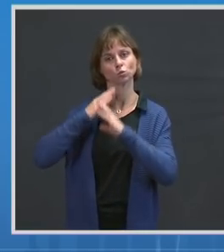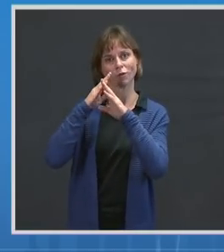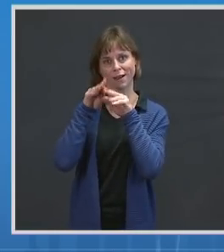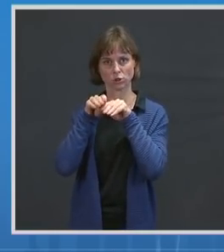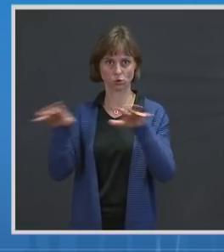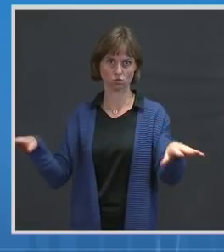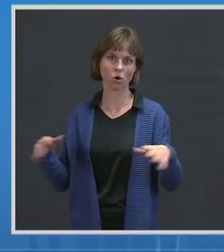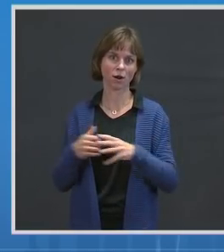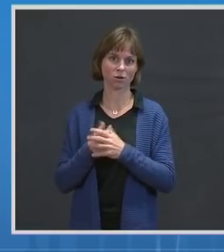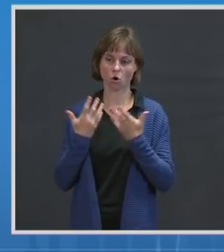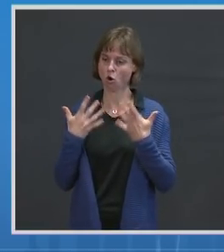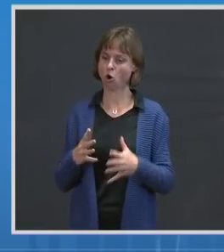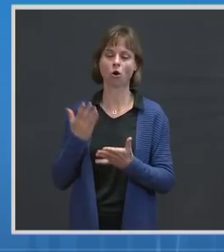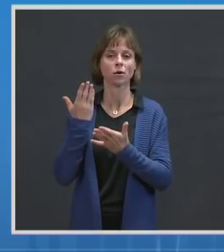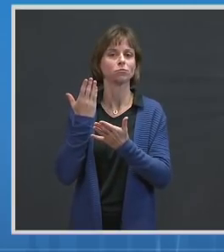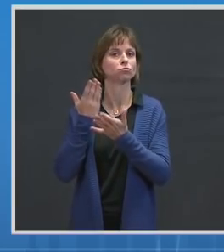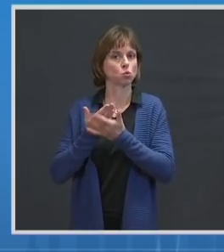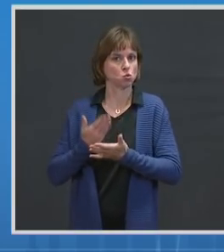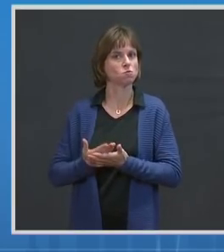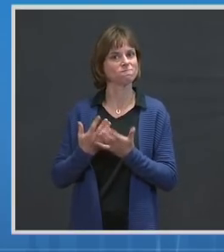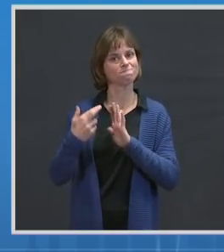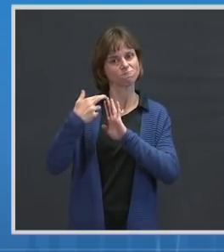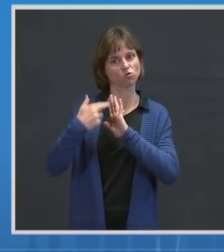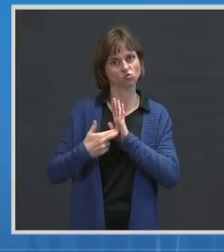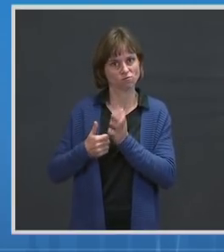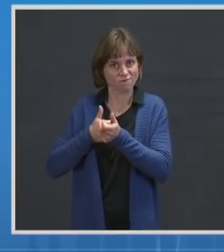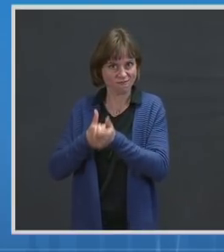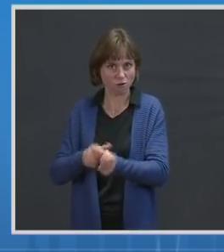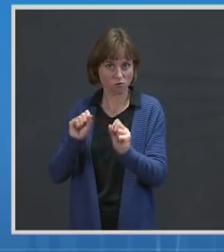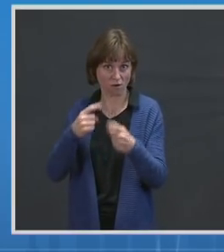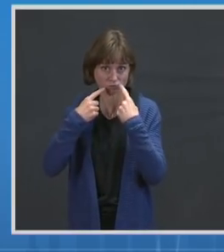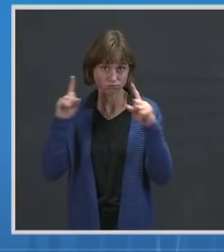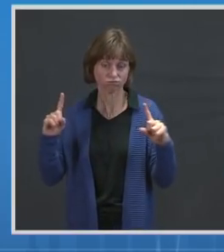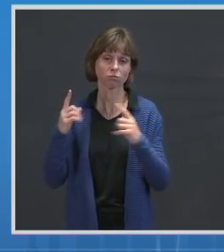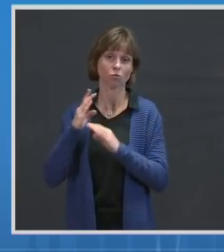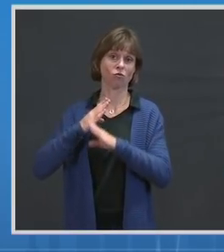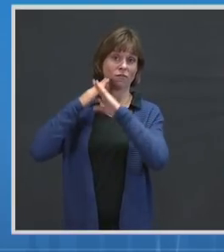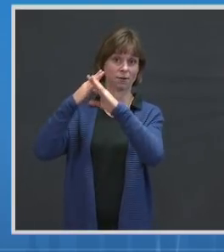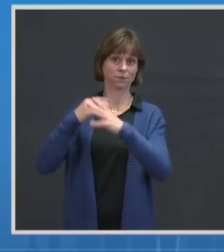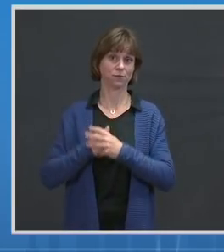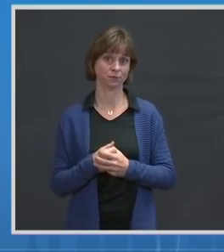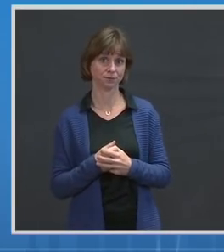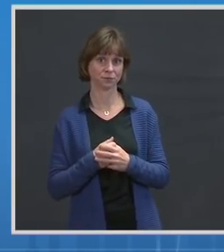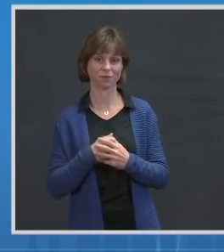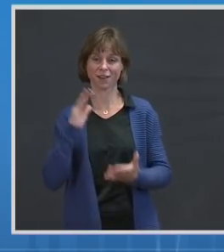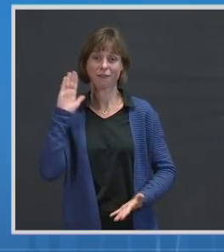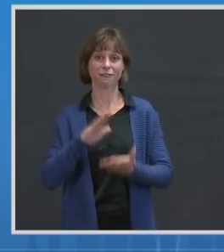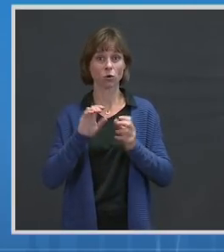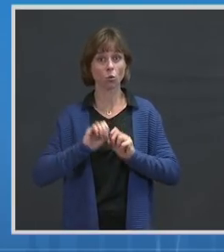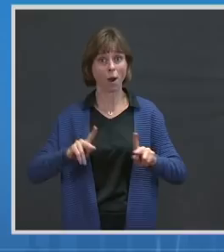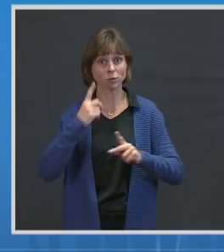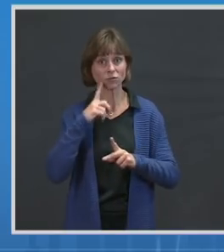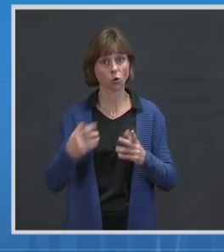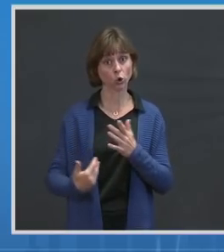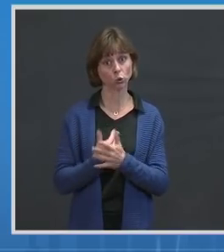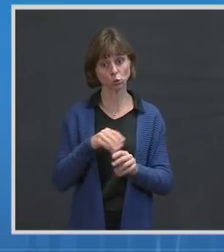Fewer cases means fewer opportunities for the variant to spread and fewer opportunities for new variants to emerge.